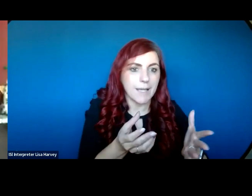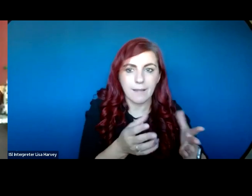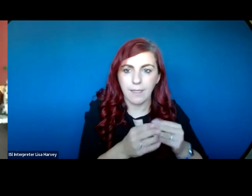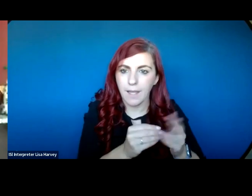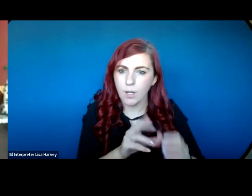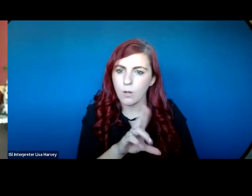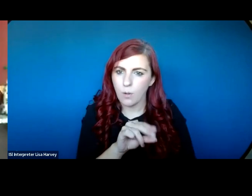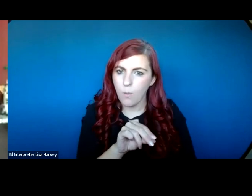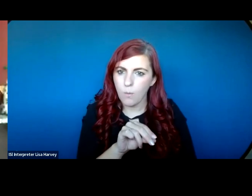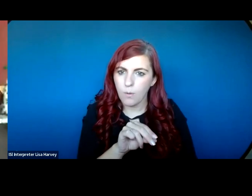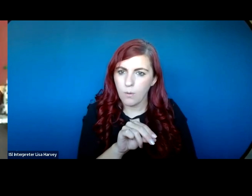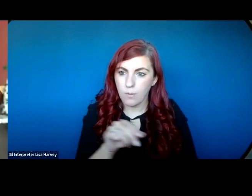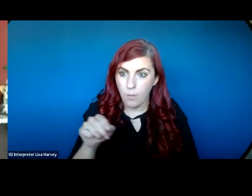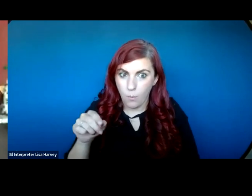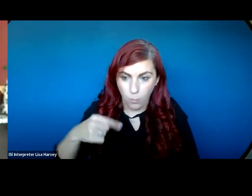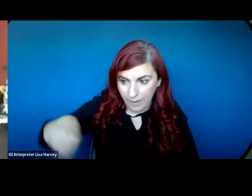We need mobility.